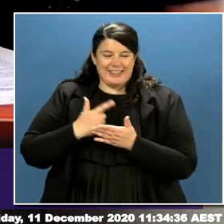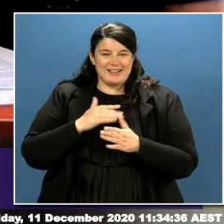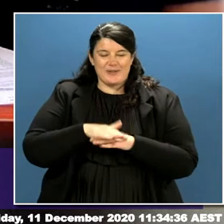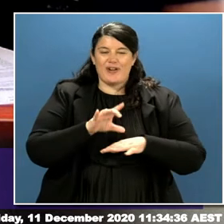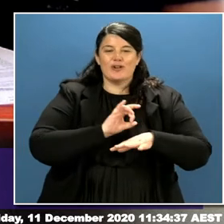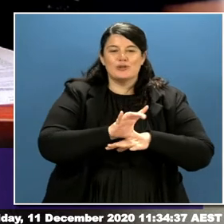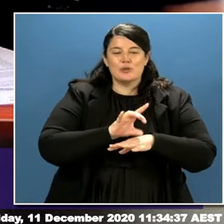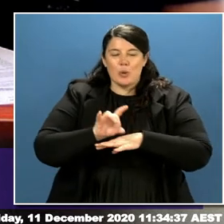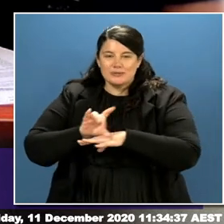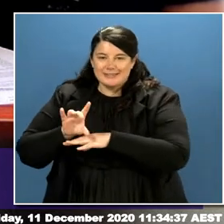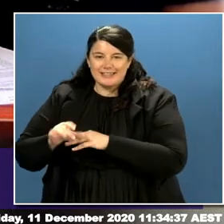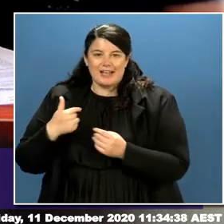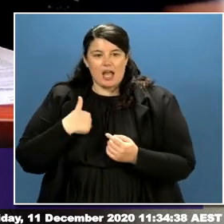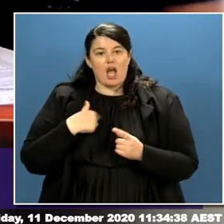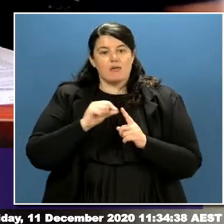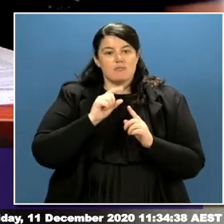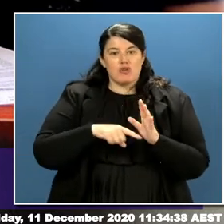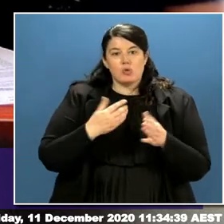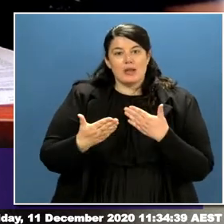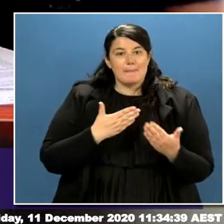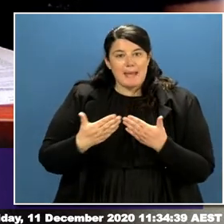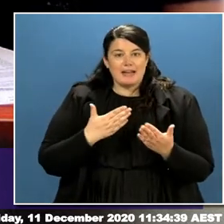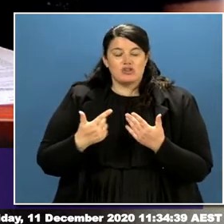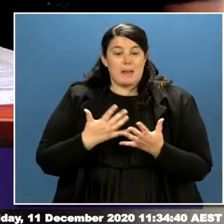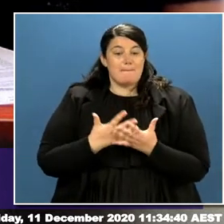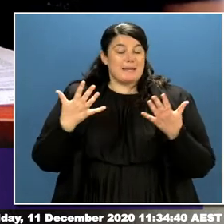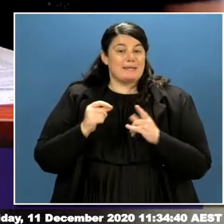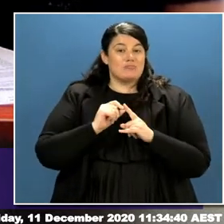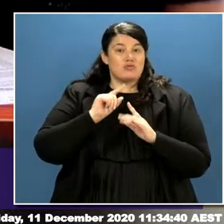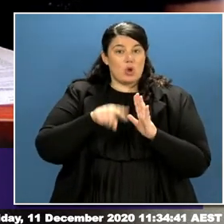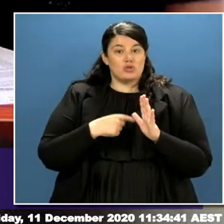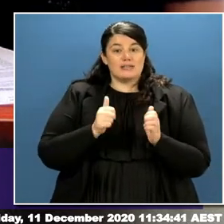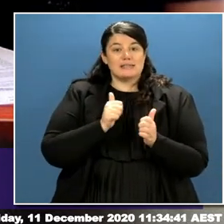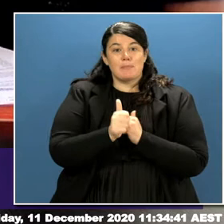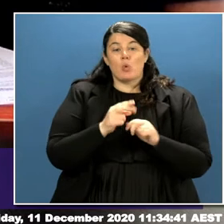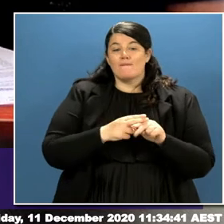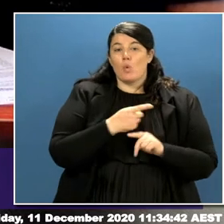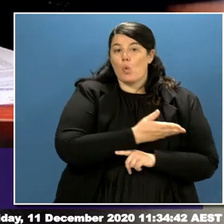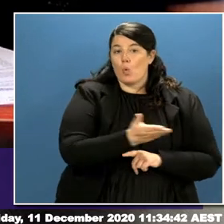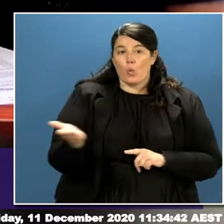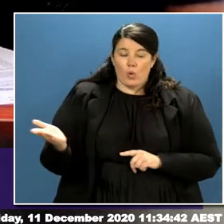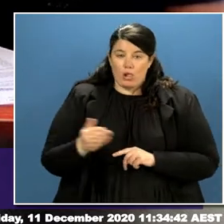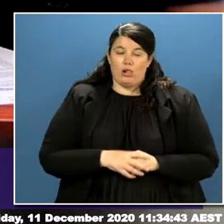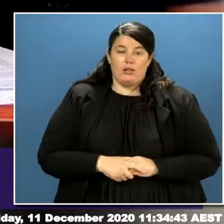So I am project manager, large products, sports for all, we do a